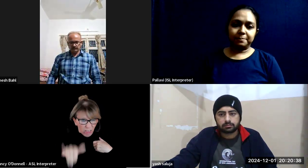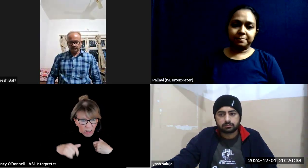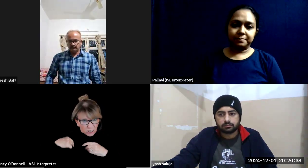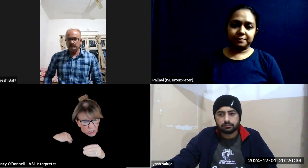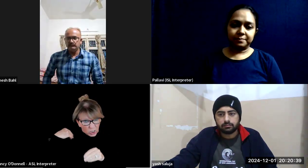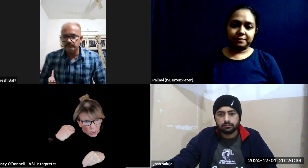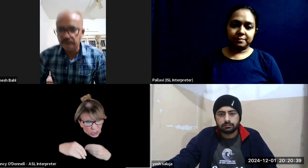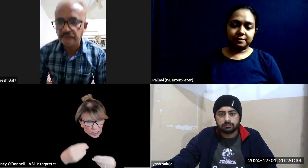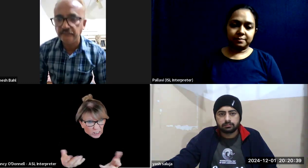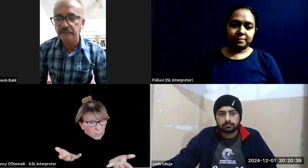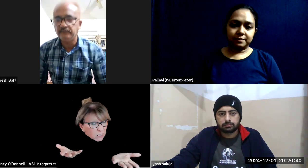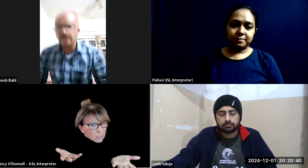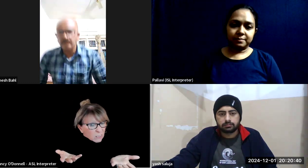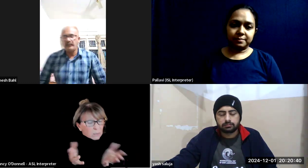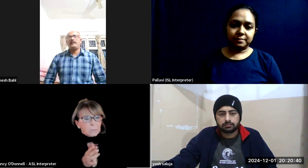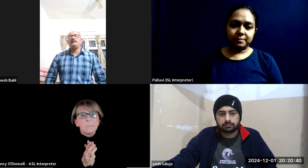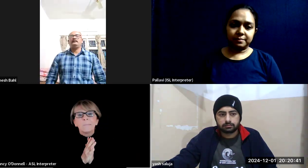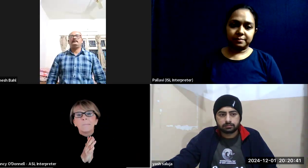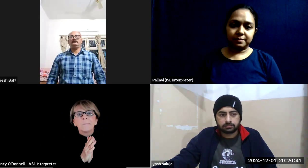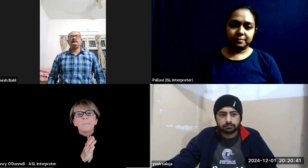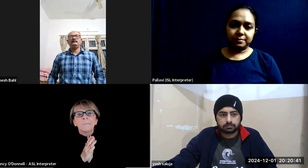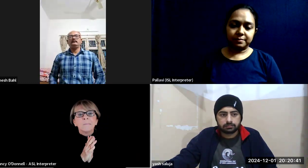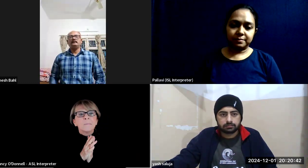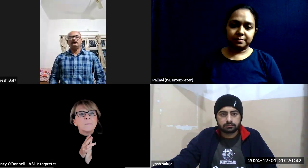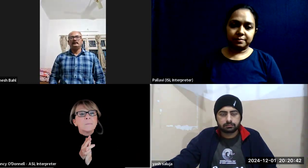Yeah.